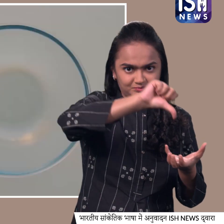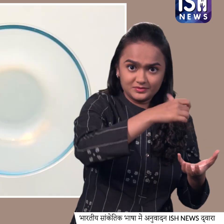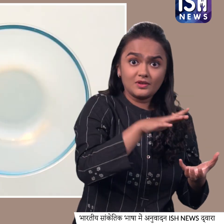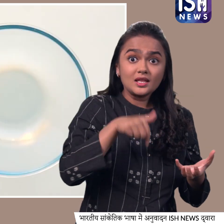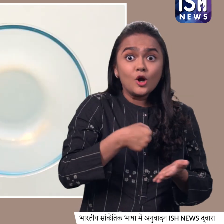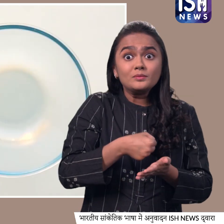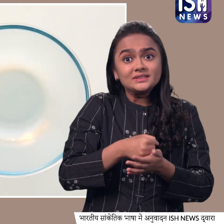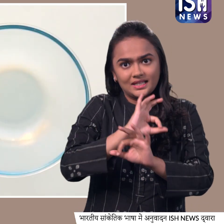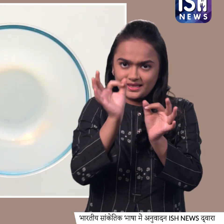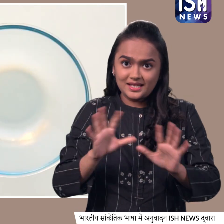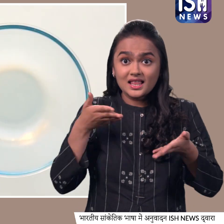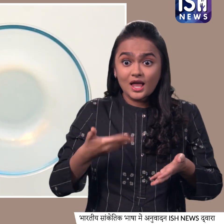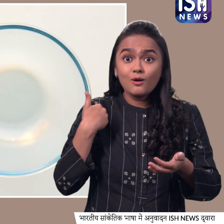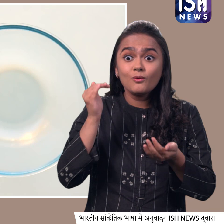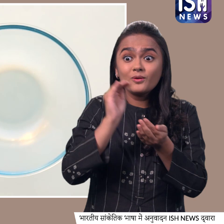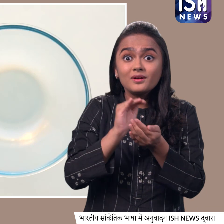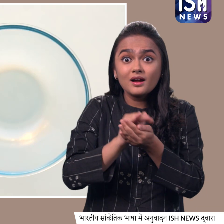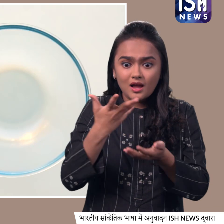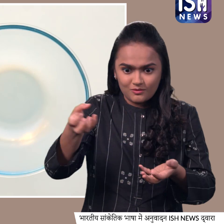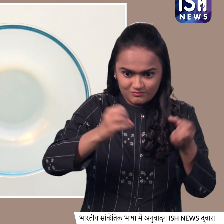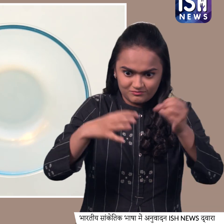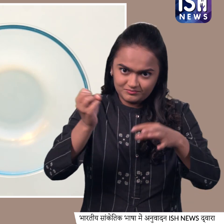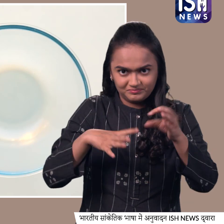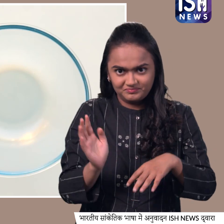Now our basic ingredients are ready so let make the batter for the ladoo.